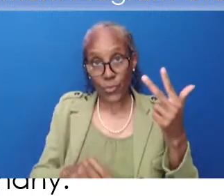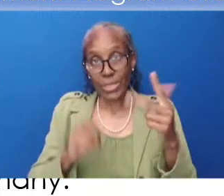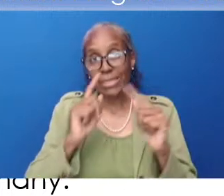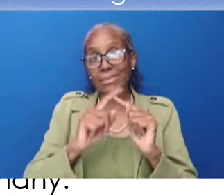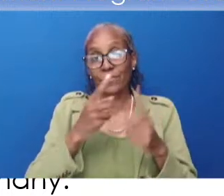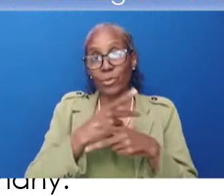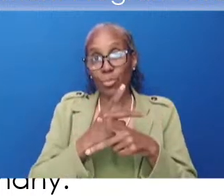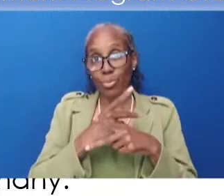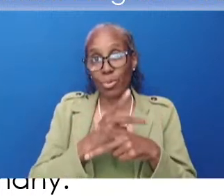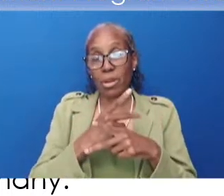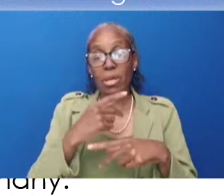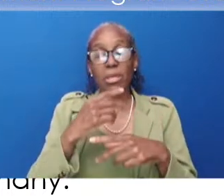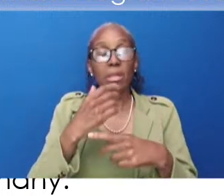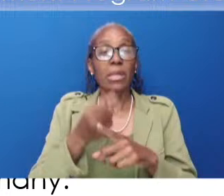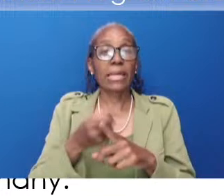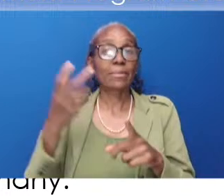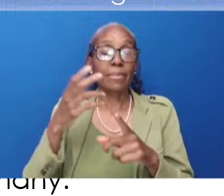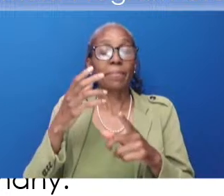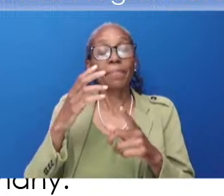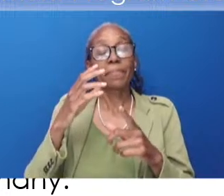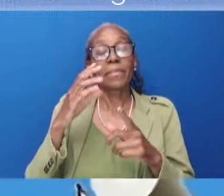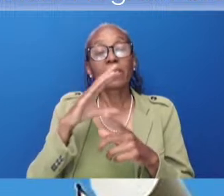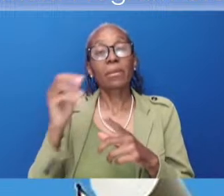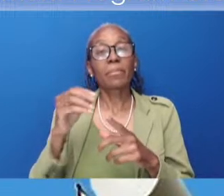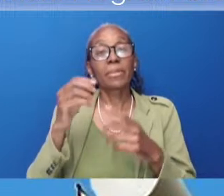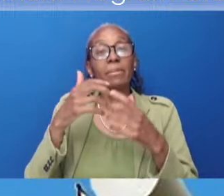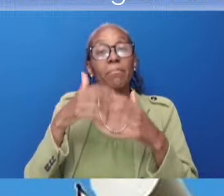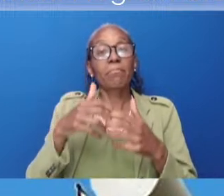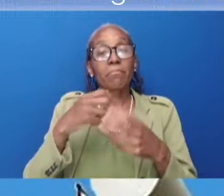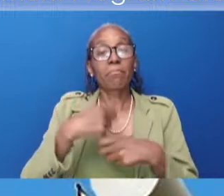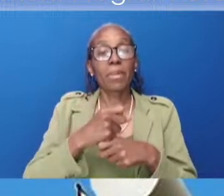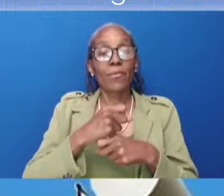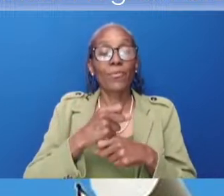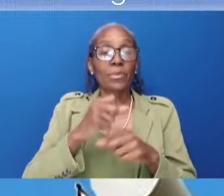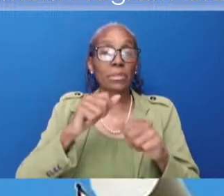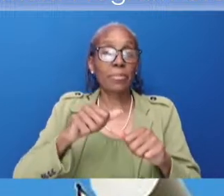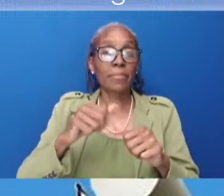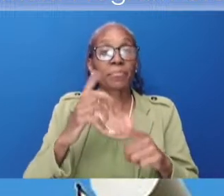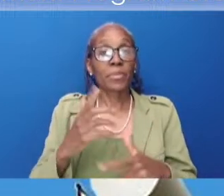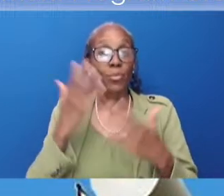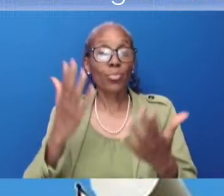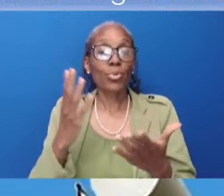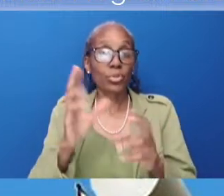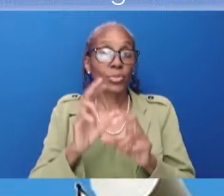ELECTRICITY TRANSMISSION. ONE OF THE THREE PRODUCT LINES,